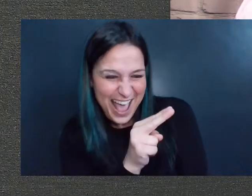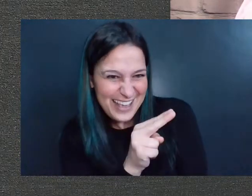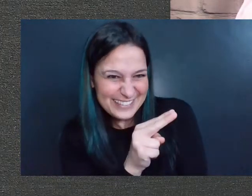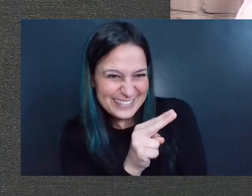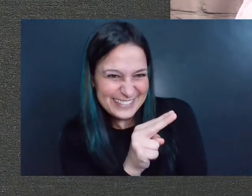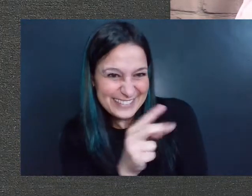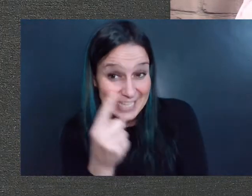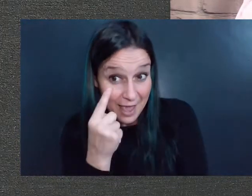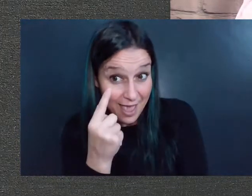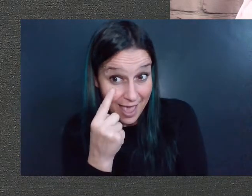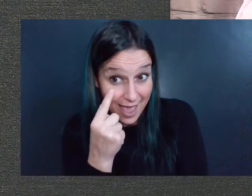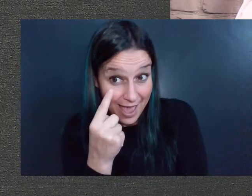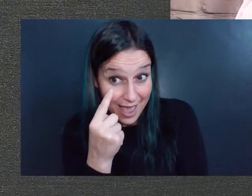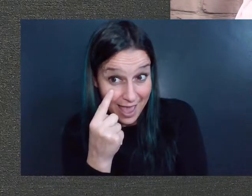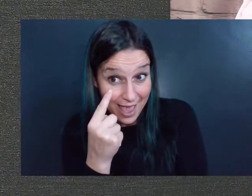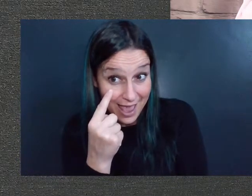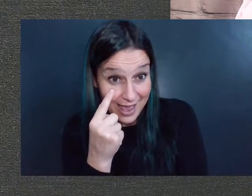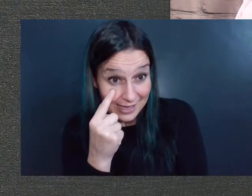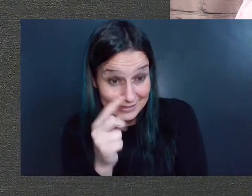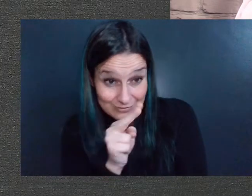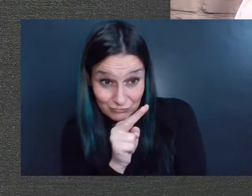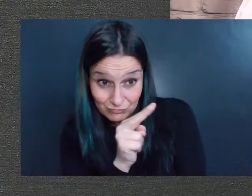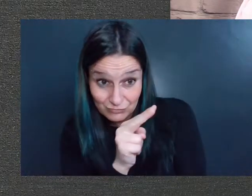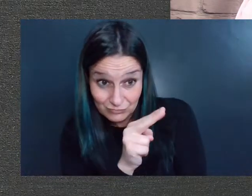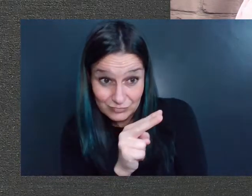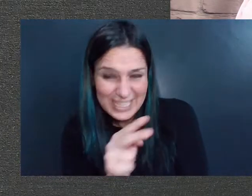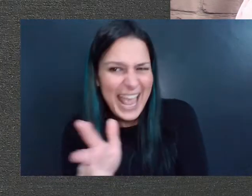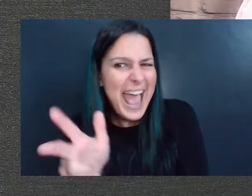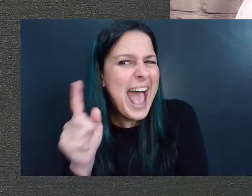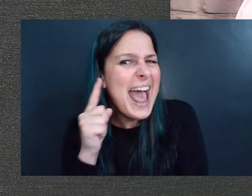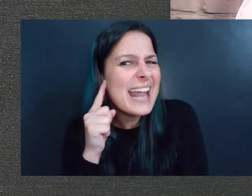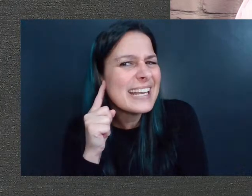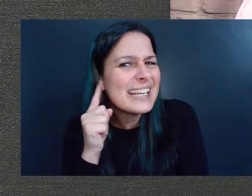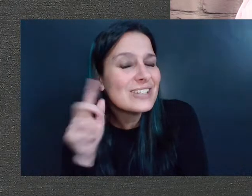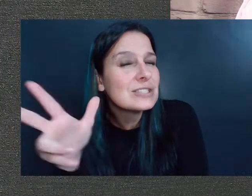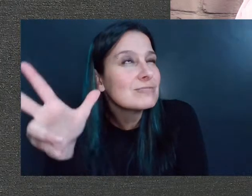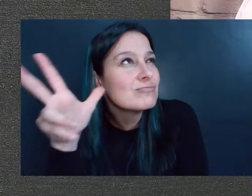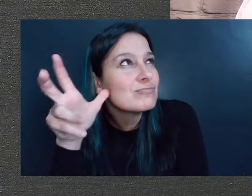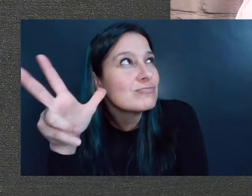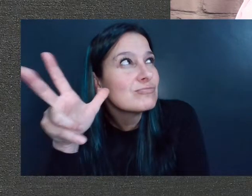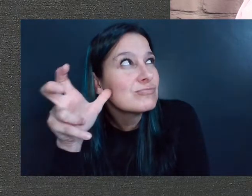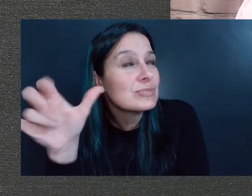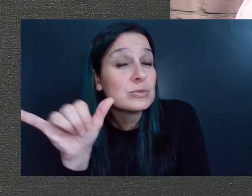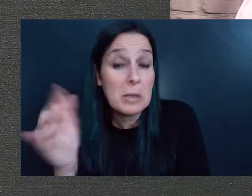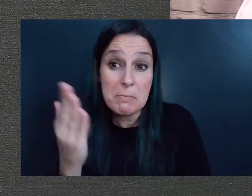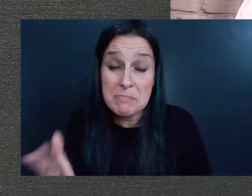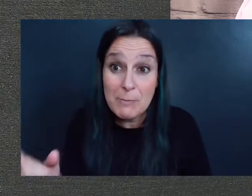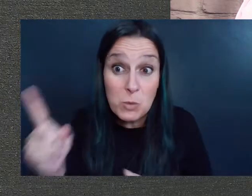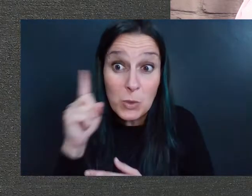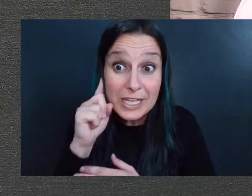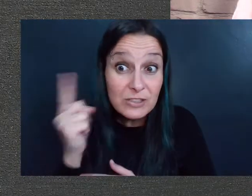Use your eyes and use your ears too because you might hear something.